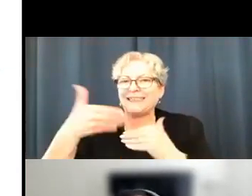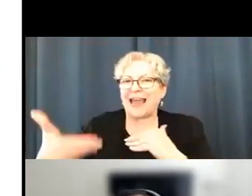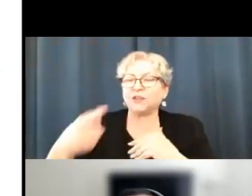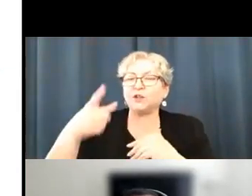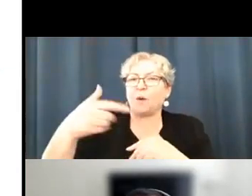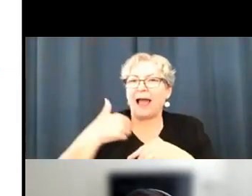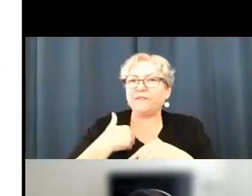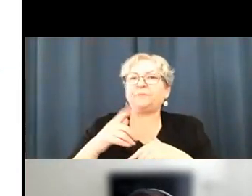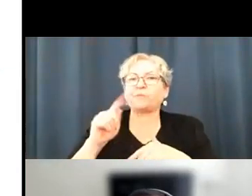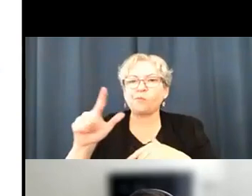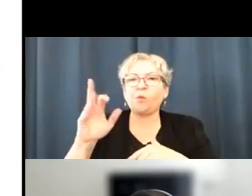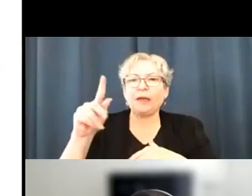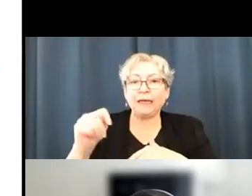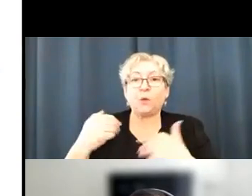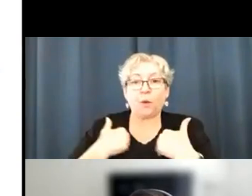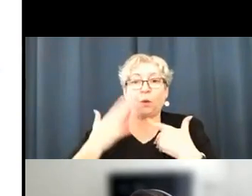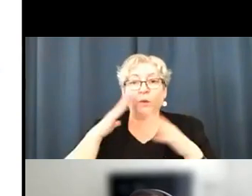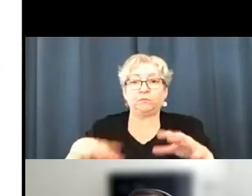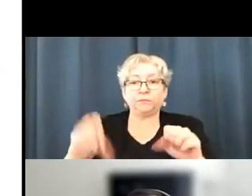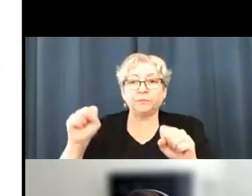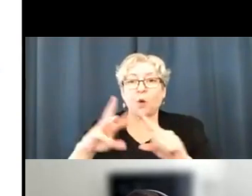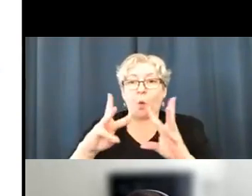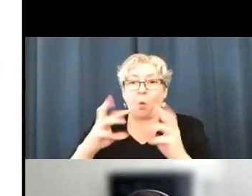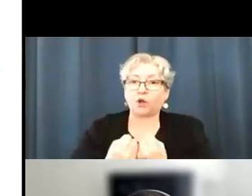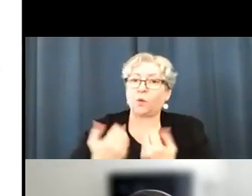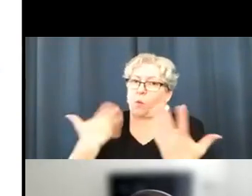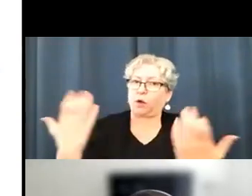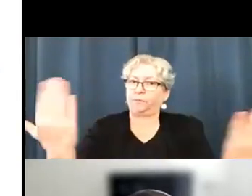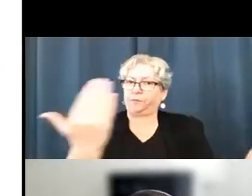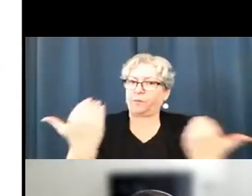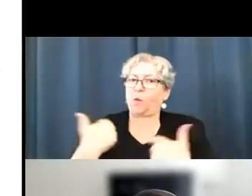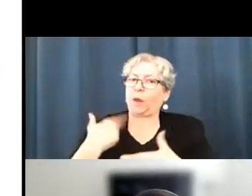and we want you to come. That's where really we're gonna be the most value to you,